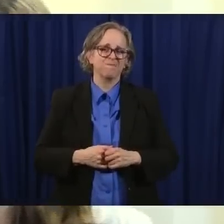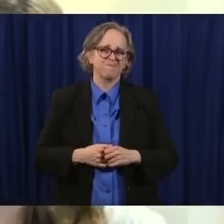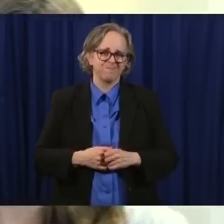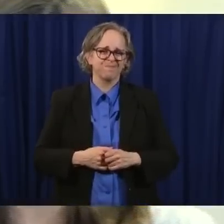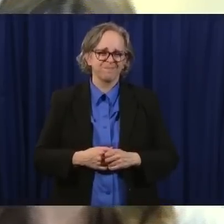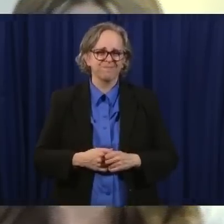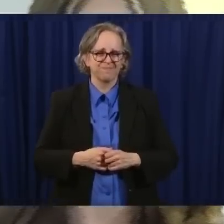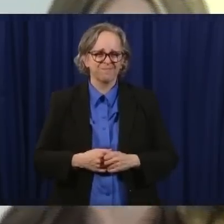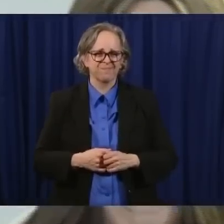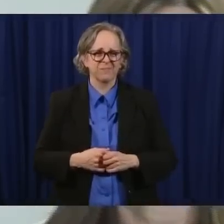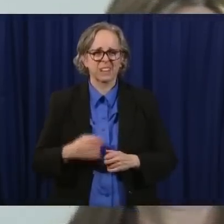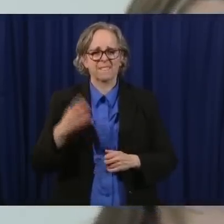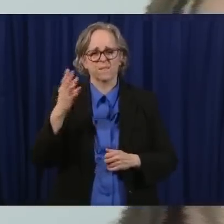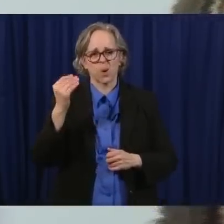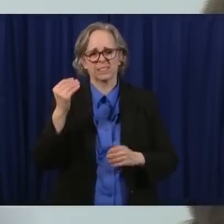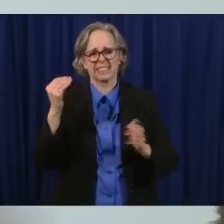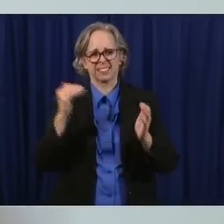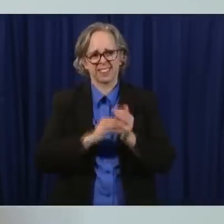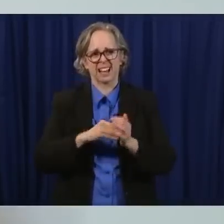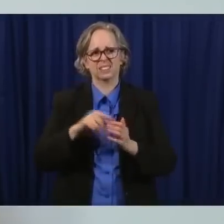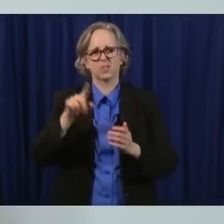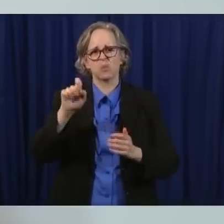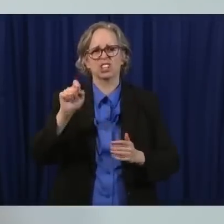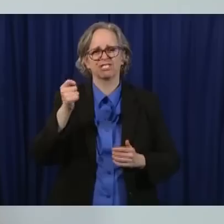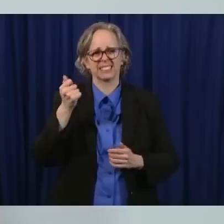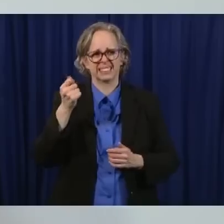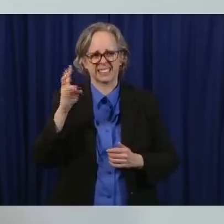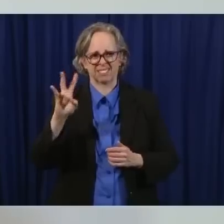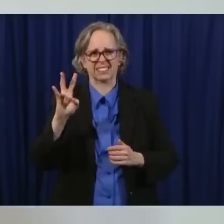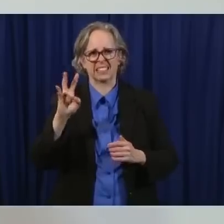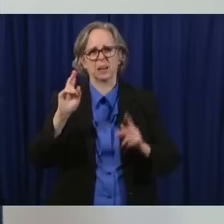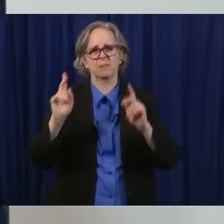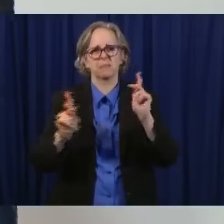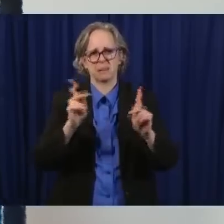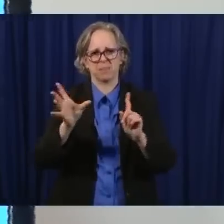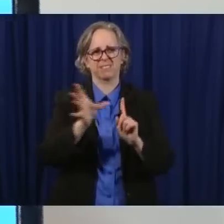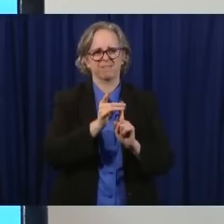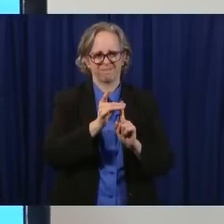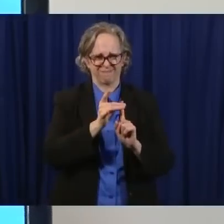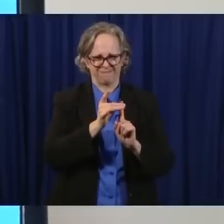WE WILL START WITH THE NUMBERS FOR TODAY.